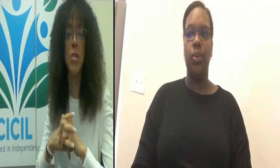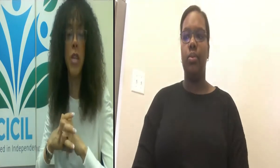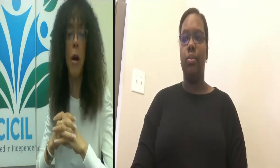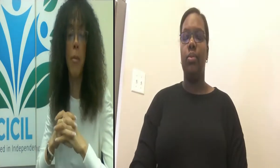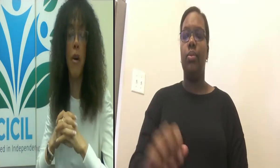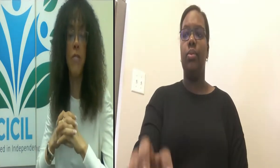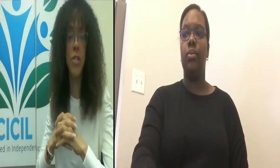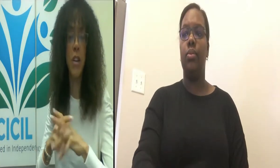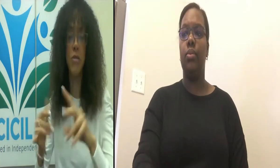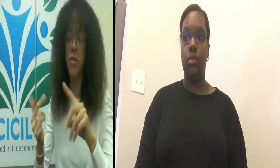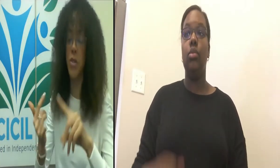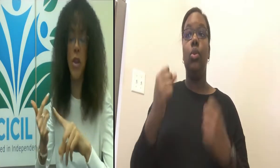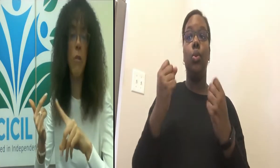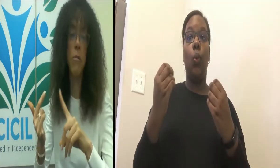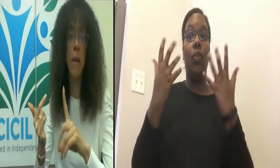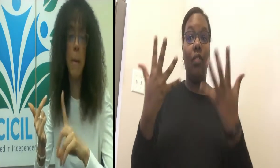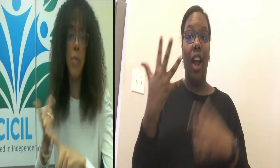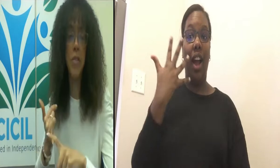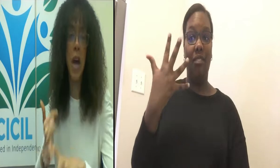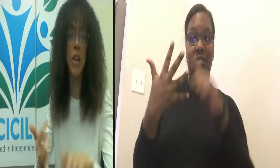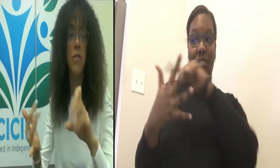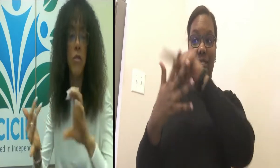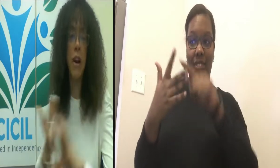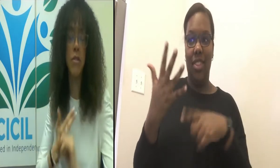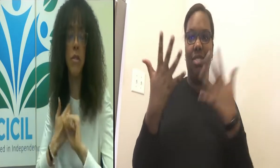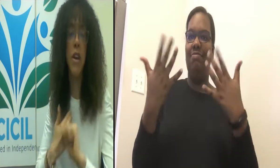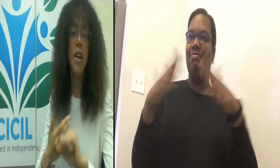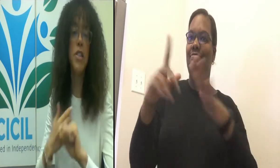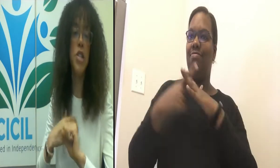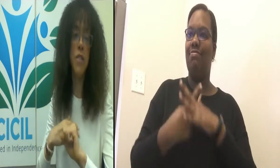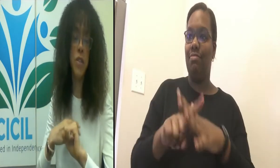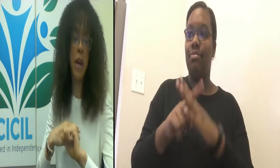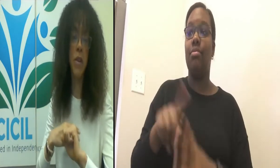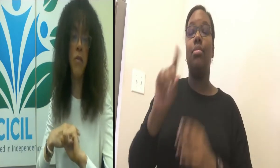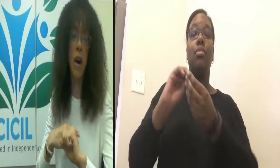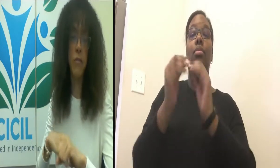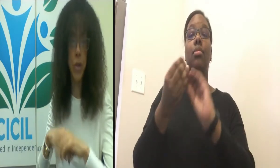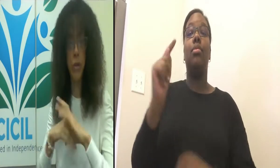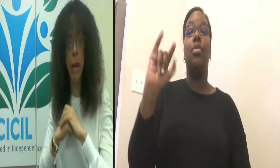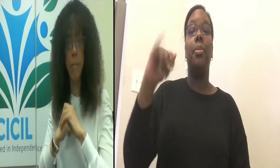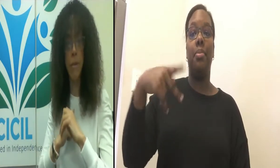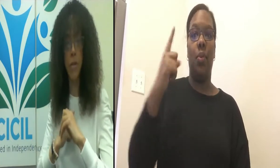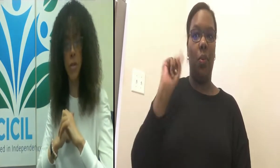I got very familiar with all terminal positions at nonprofit sector so that